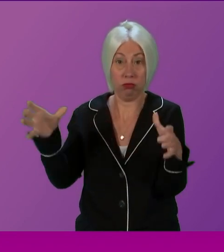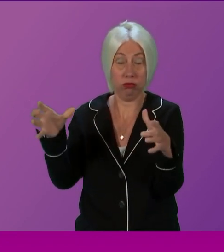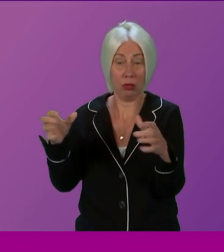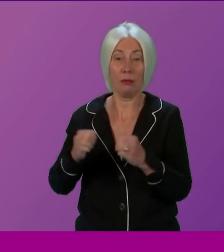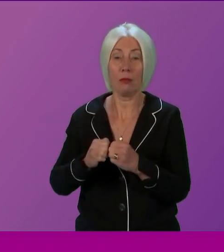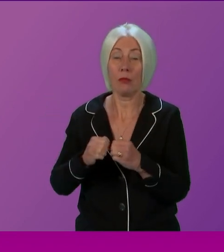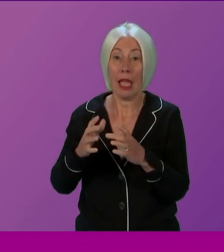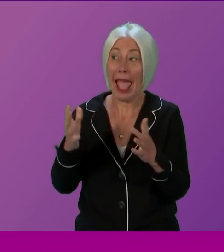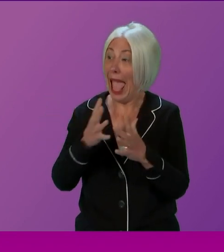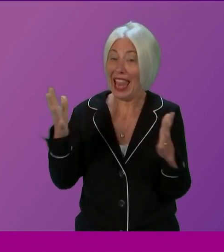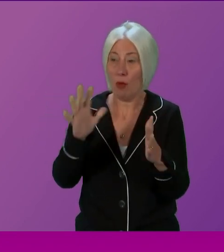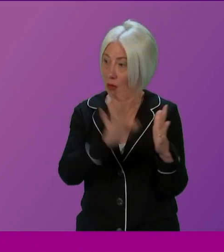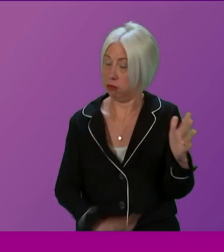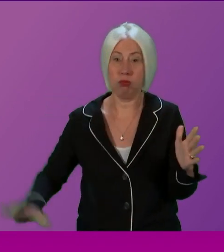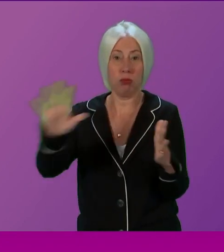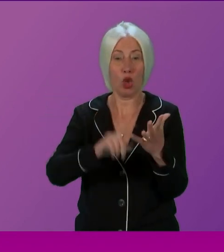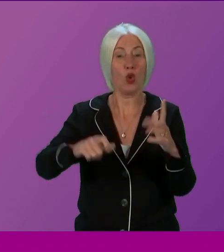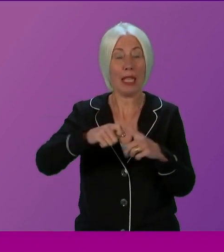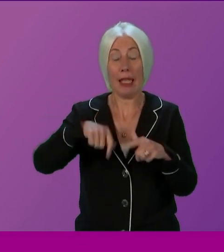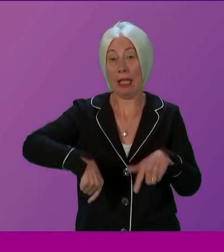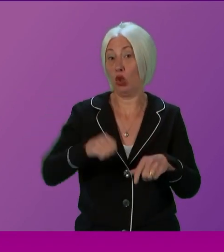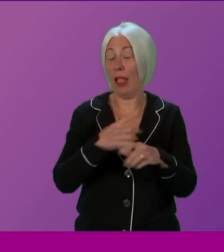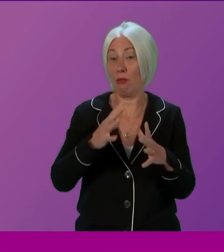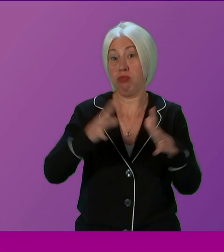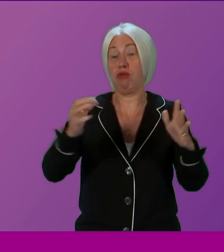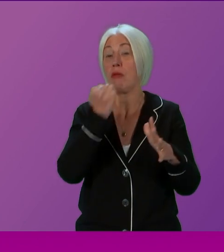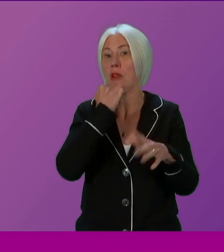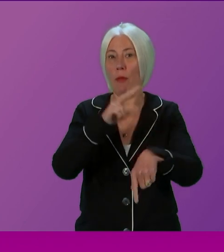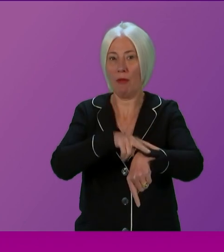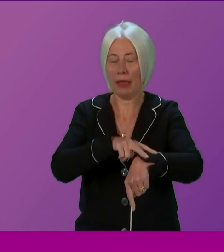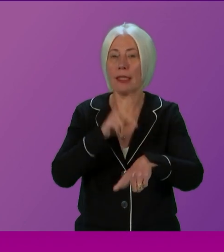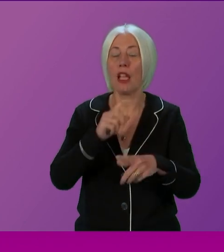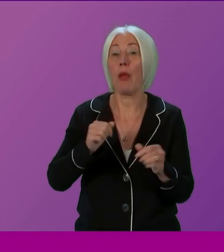than that in any other part of the UK. We have strengthened the law on domestic abuse.